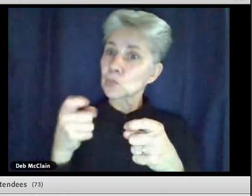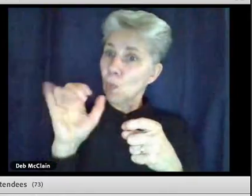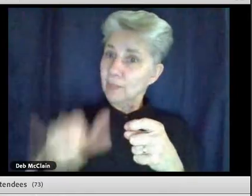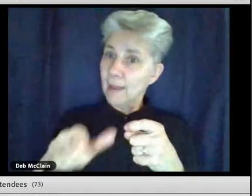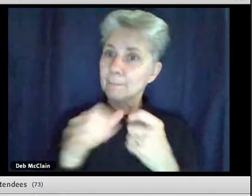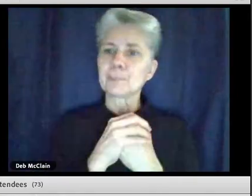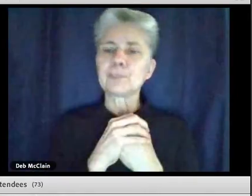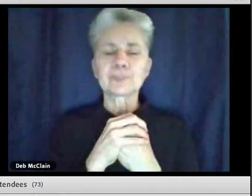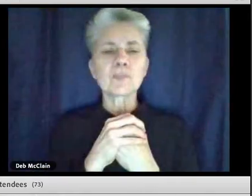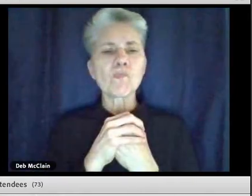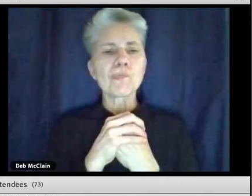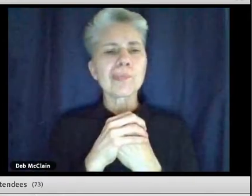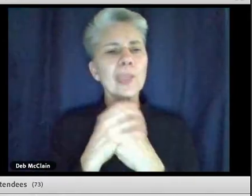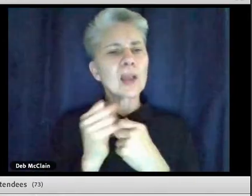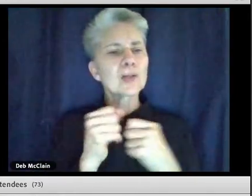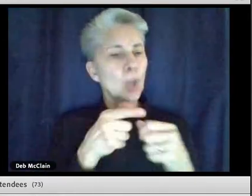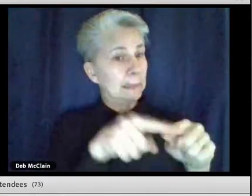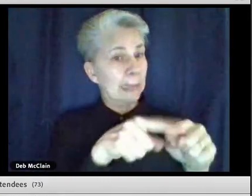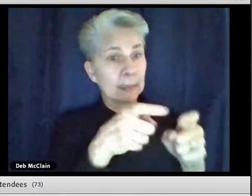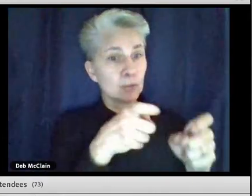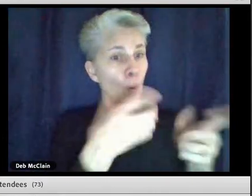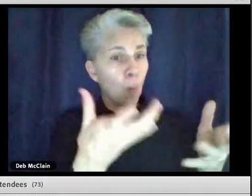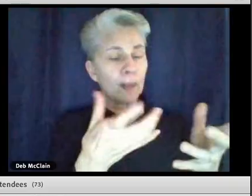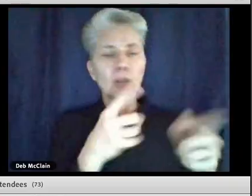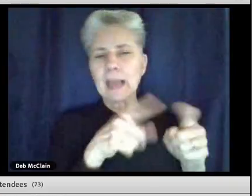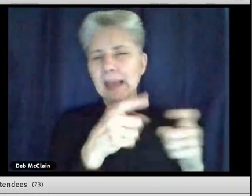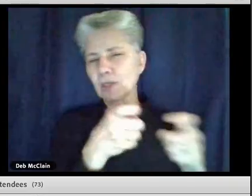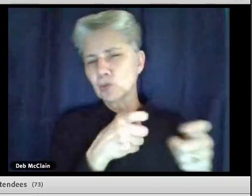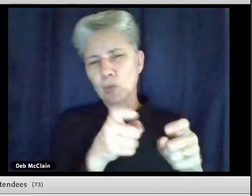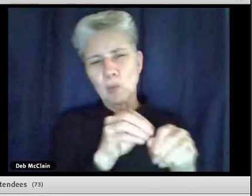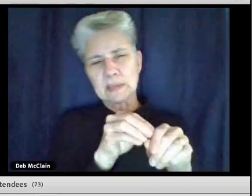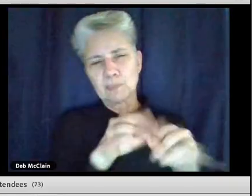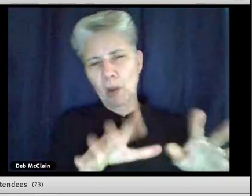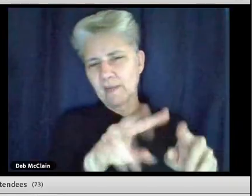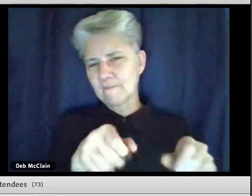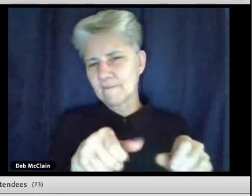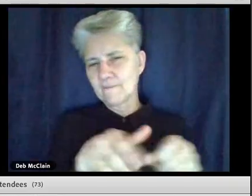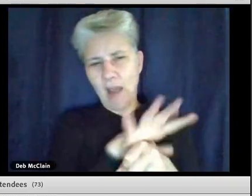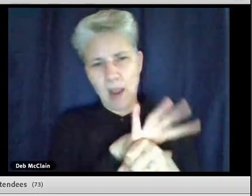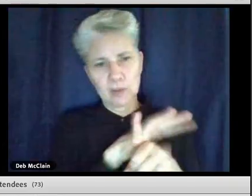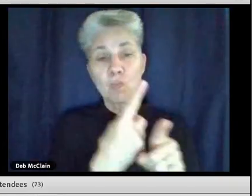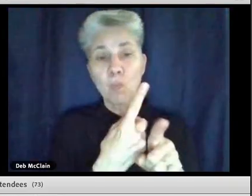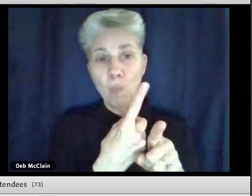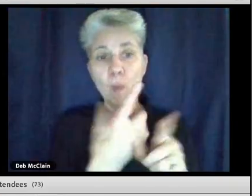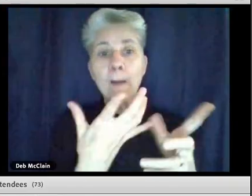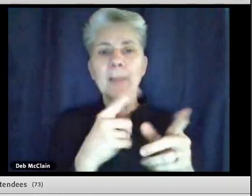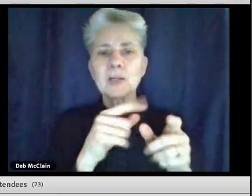and on the other side, put, "Things I can control." So things you can't control: You can't control